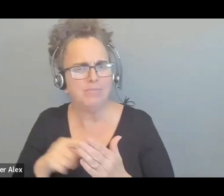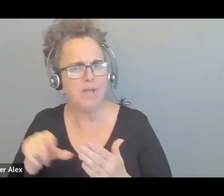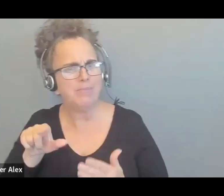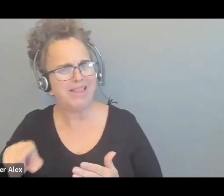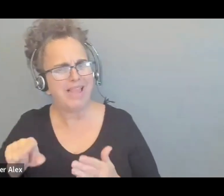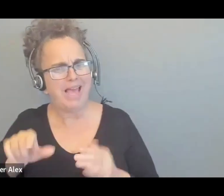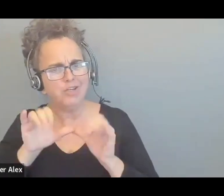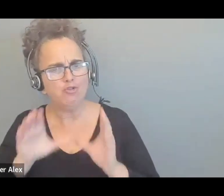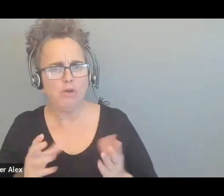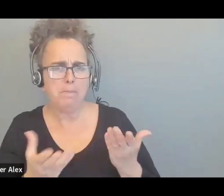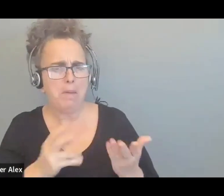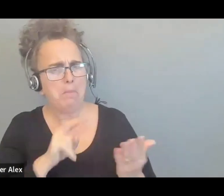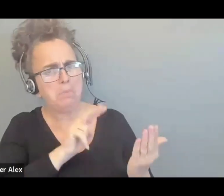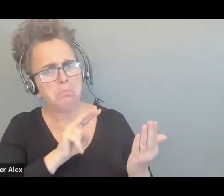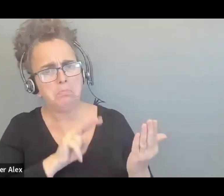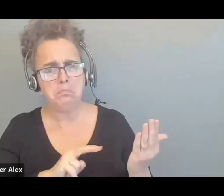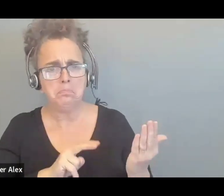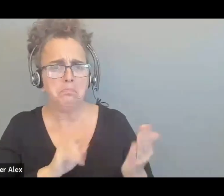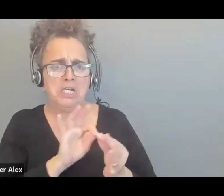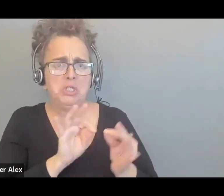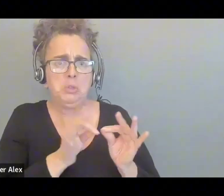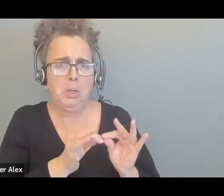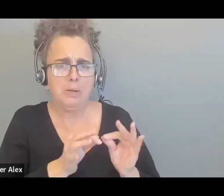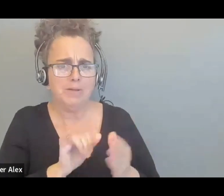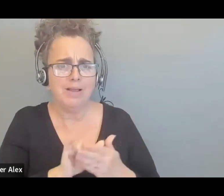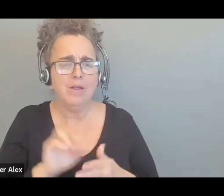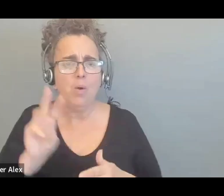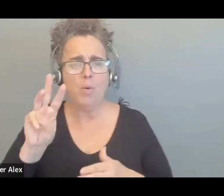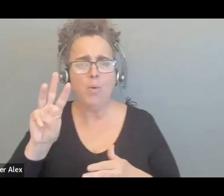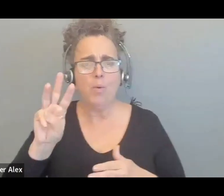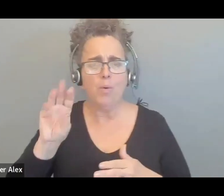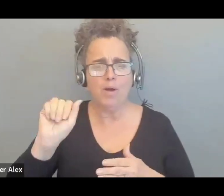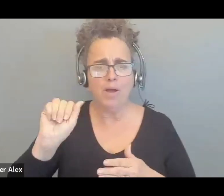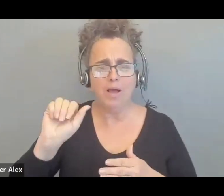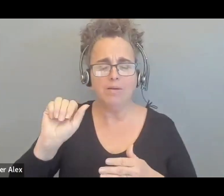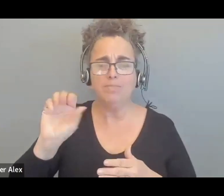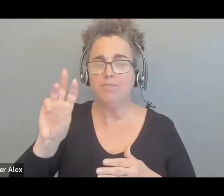For example, WCAG, the web consortium